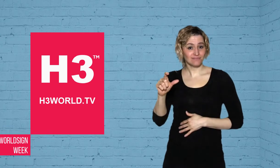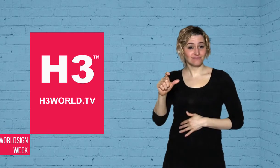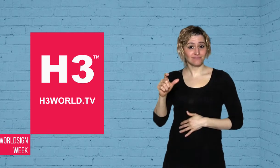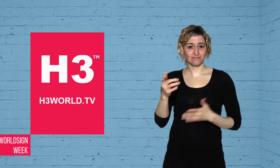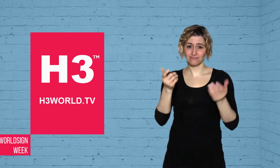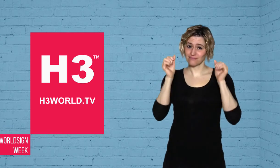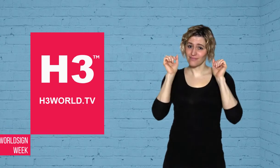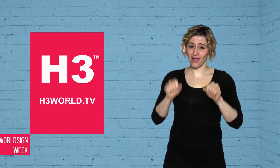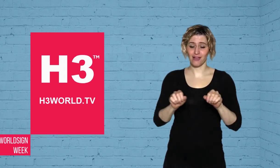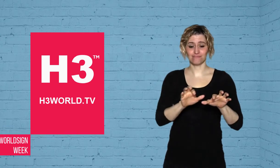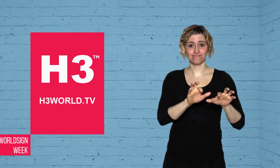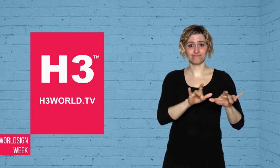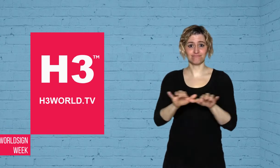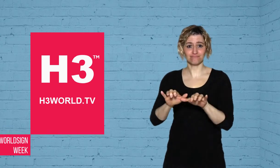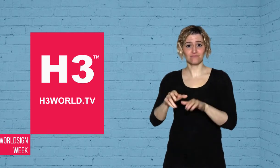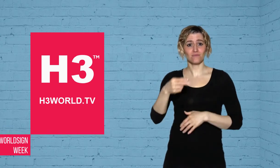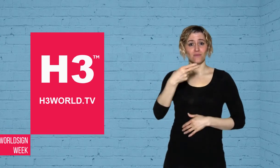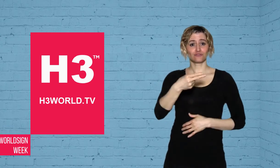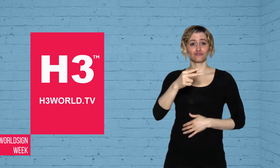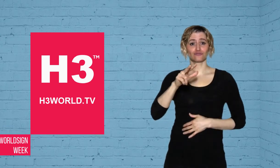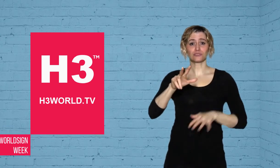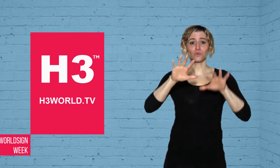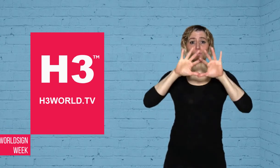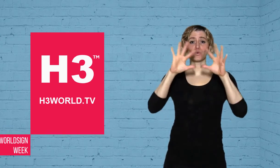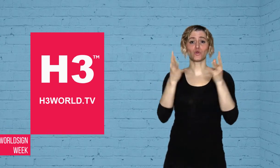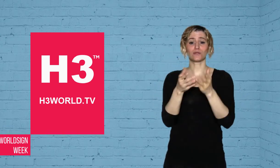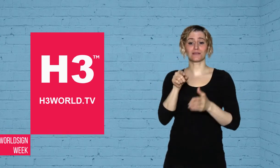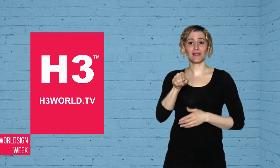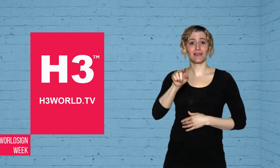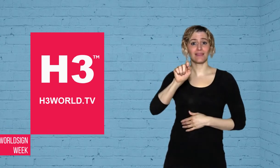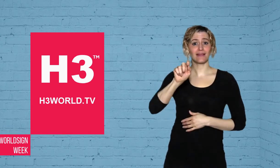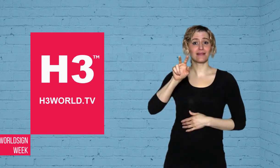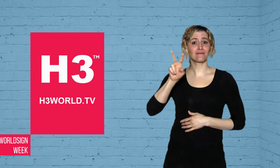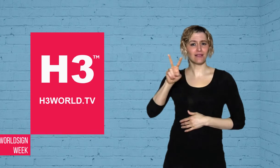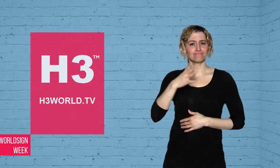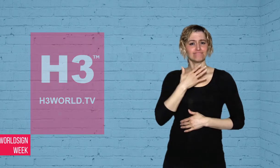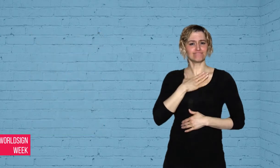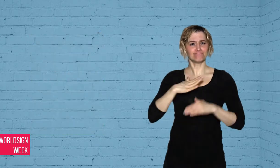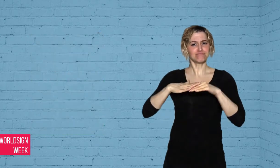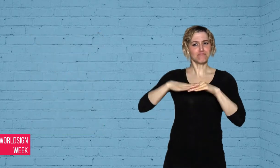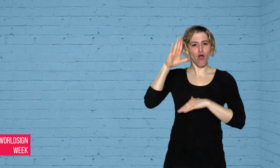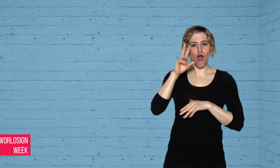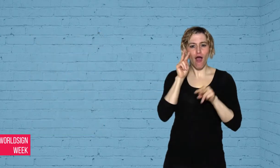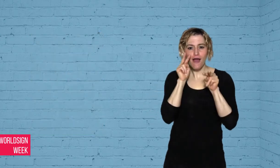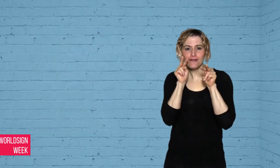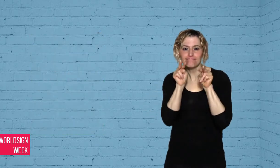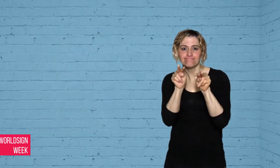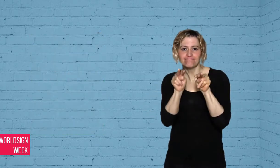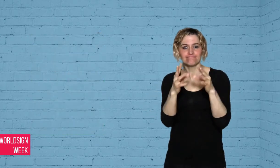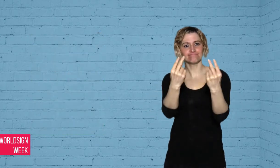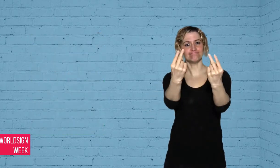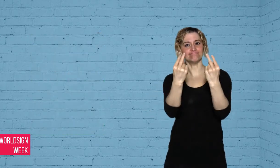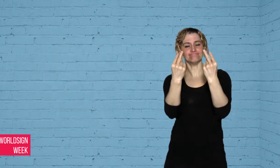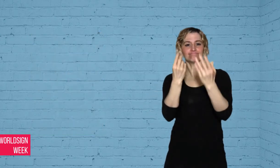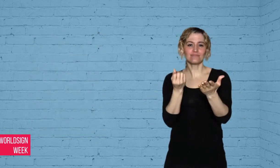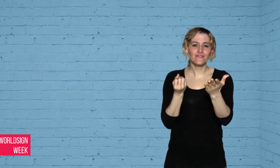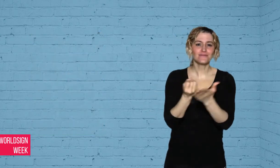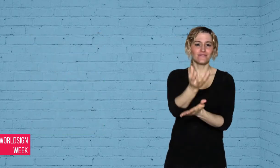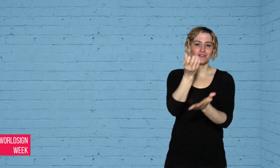visit H3WORLD.TV for more shows,